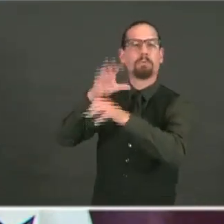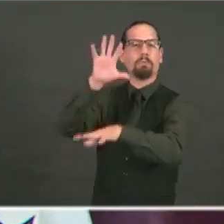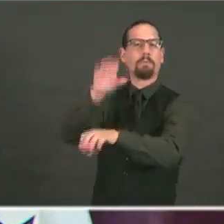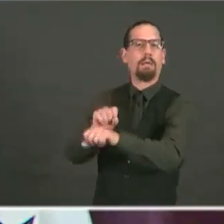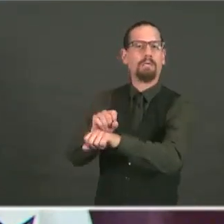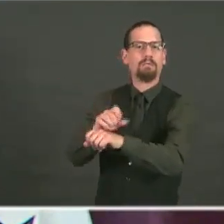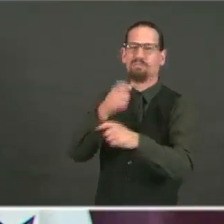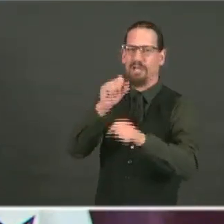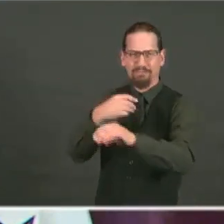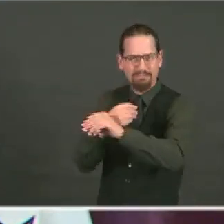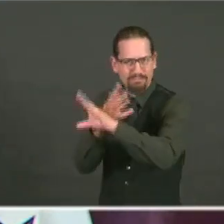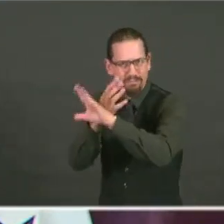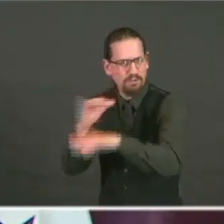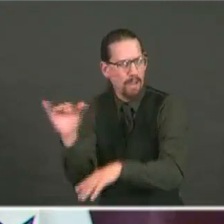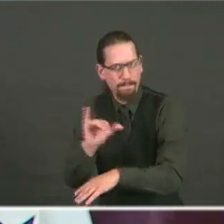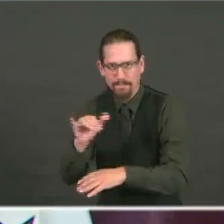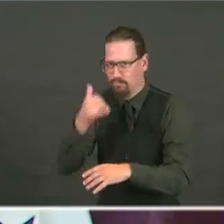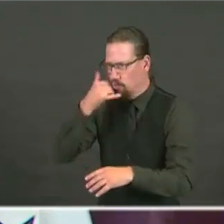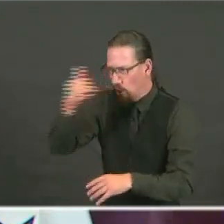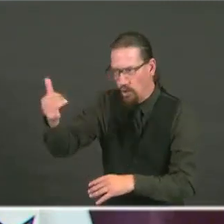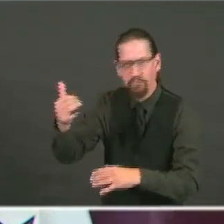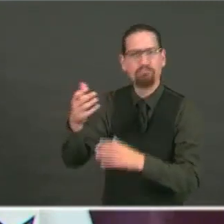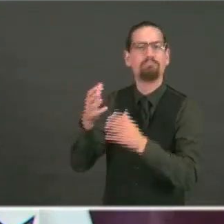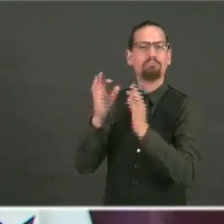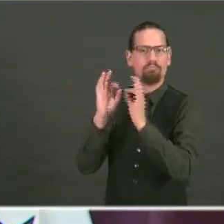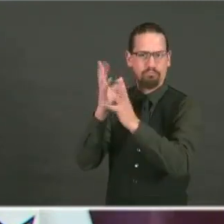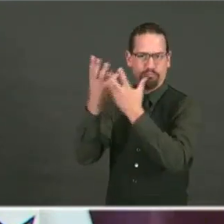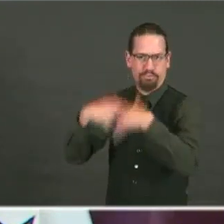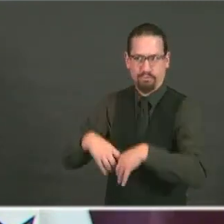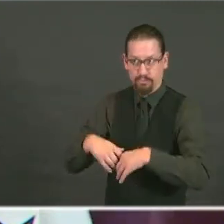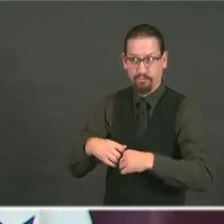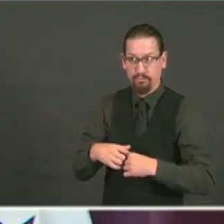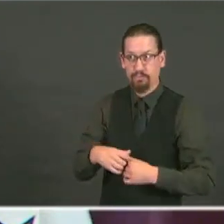DAY.